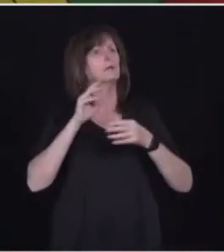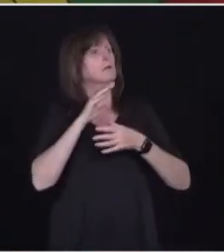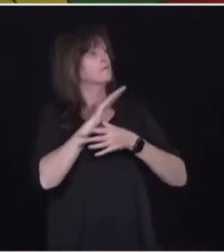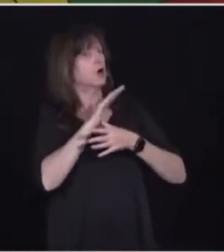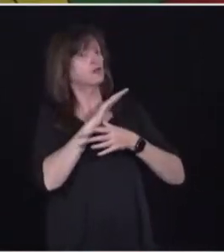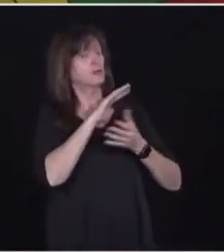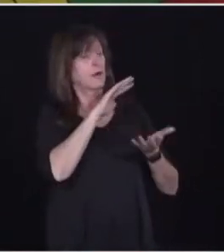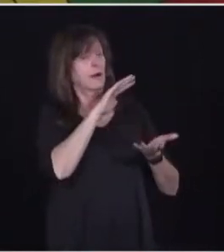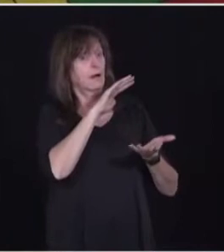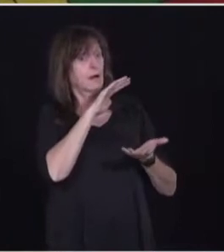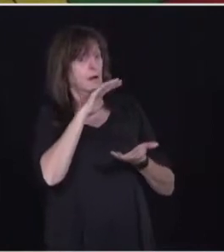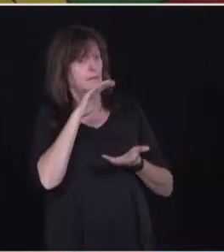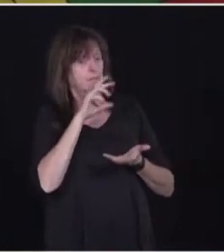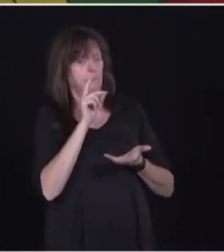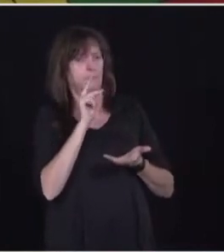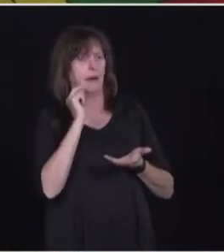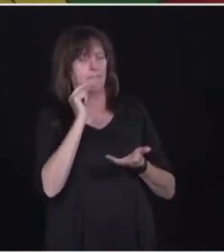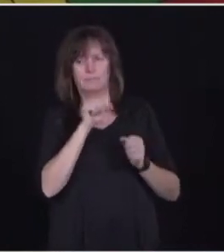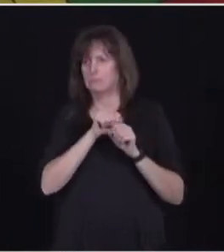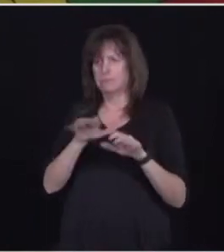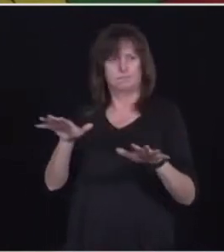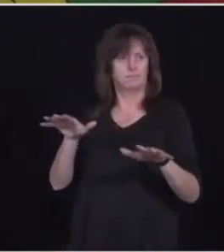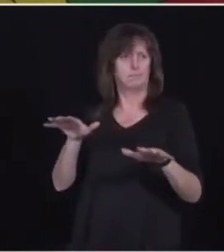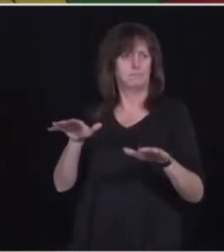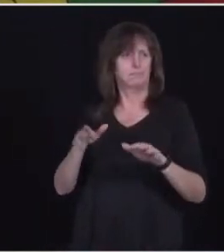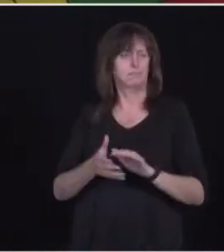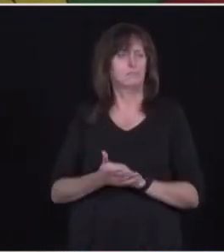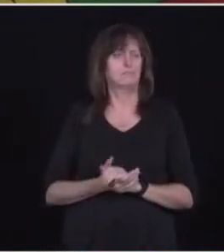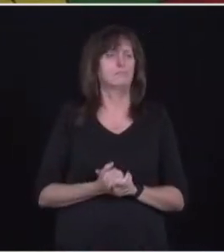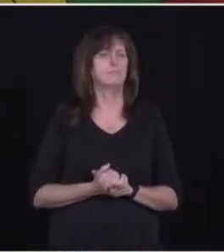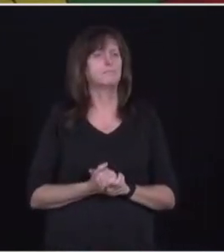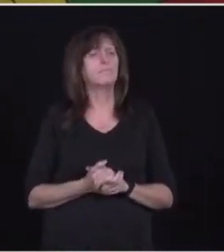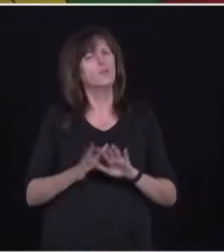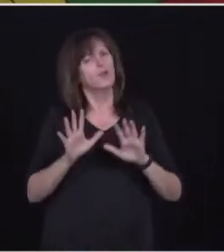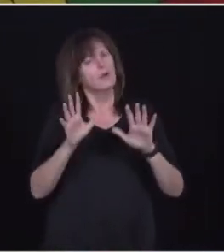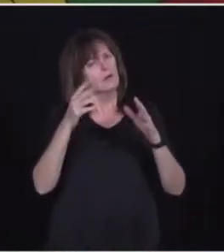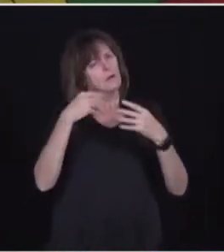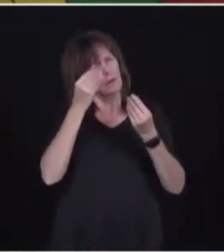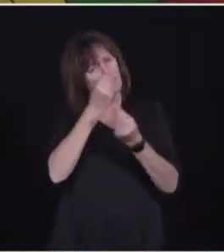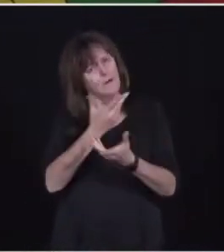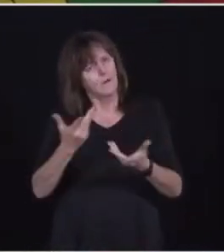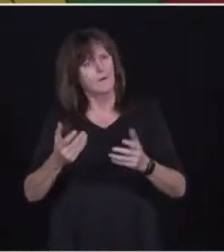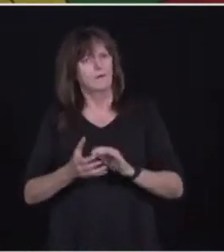distribute the first batch of vaccines when they arrive on our doorstep. And, I have to tell you,